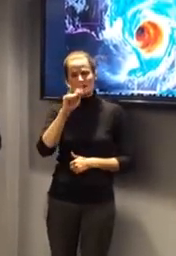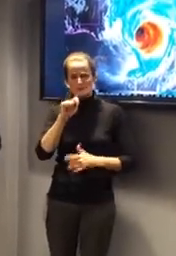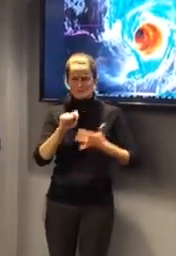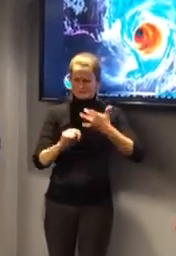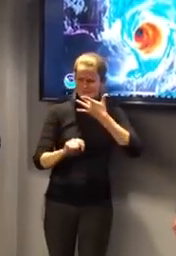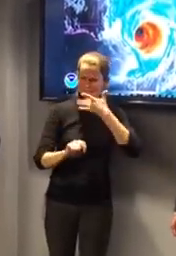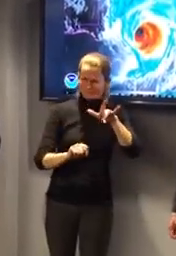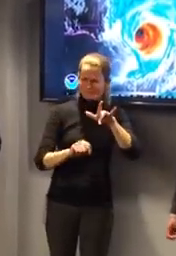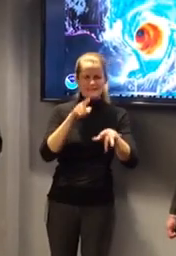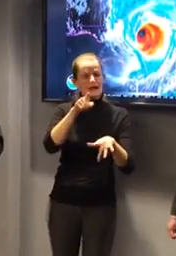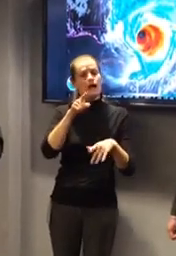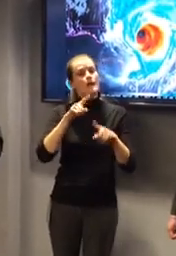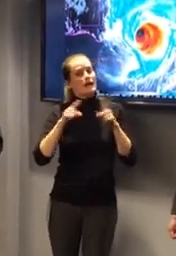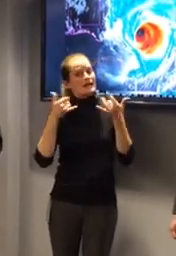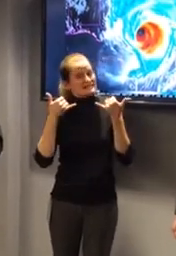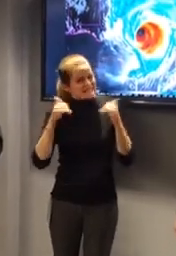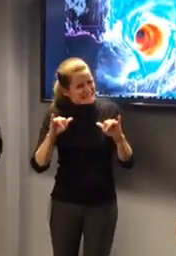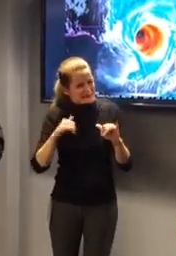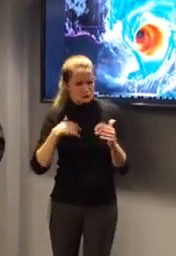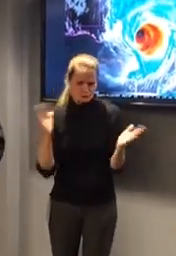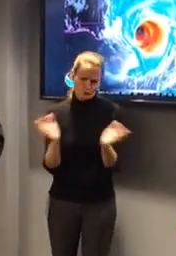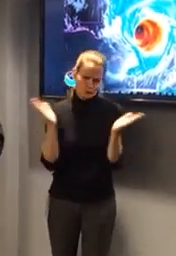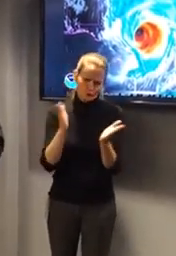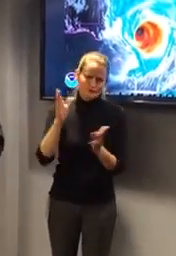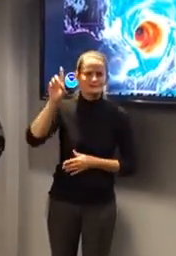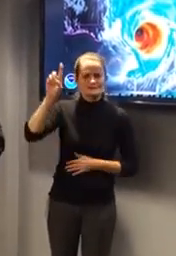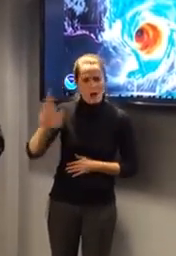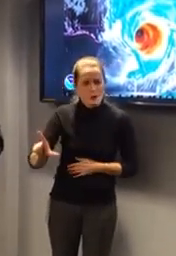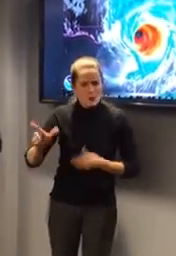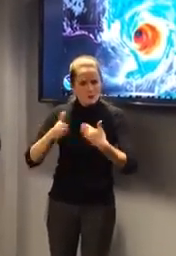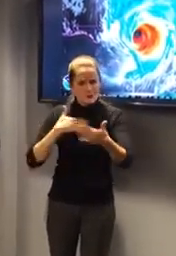help you with earthquakes, hurricanes, and eighteen other hazards as well.